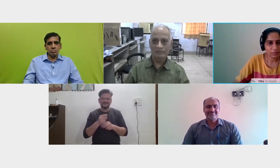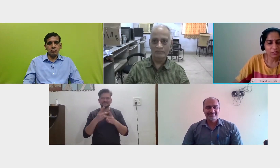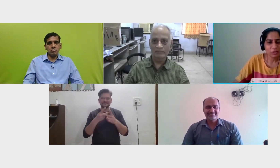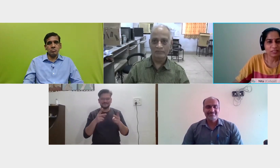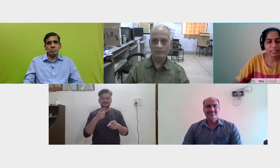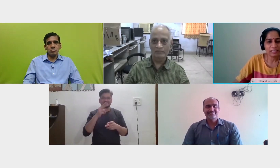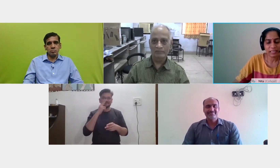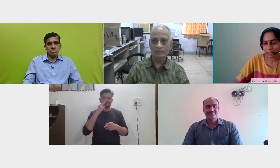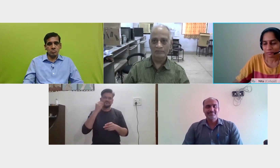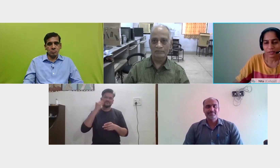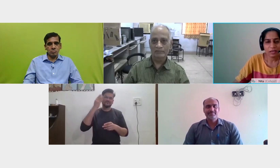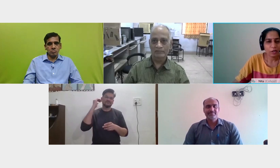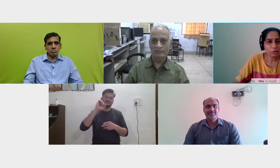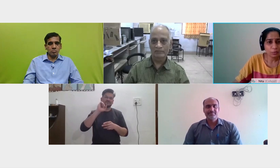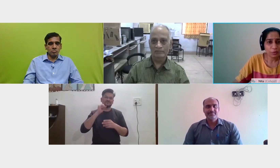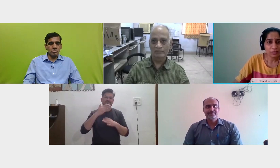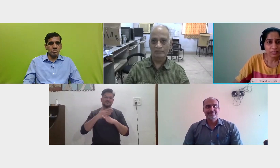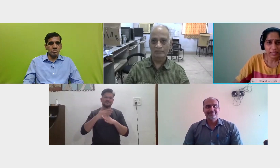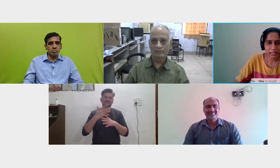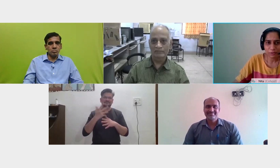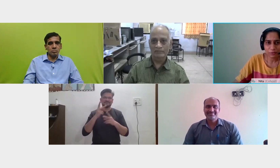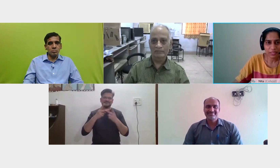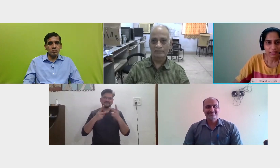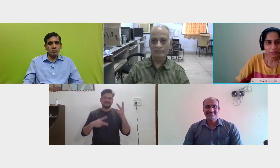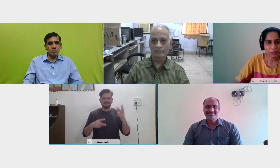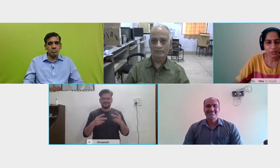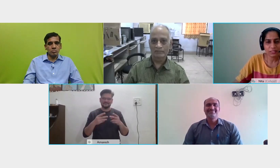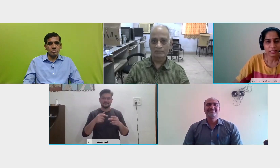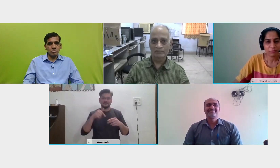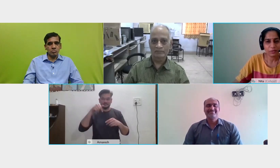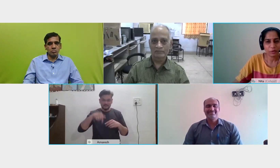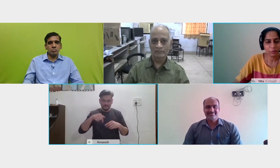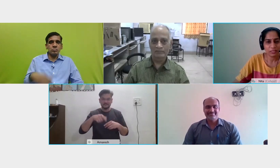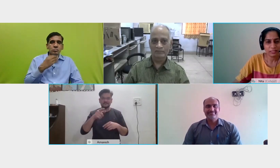just mentioned that they have close to about 9000 to 10,000 words that have been documented